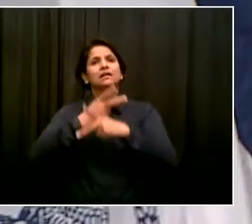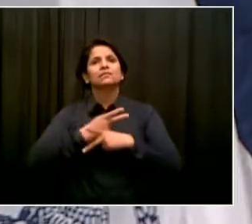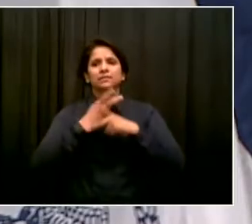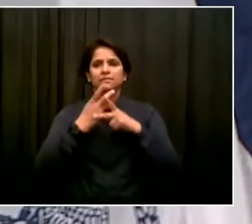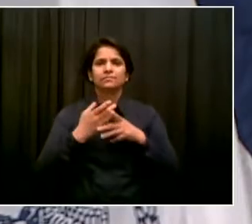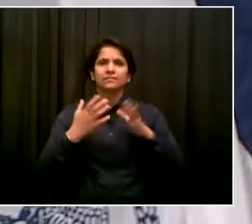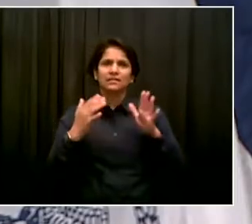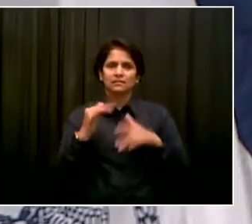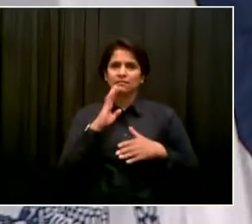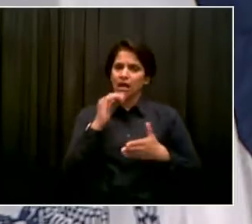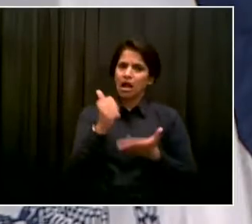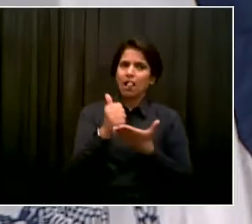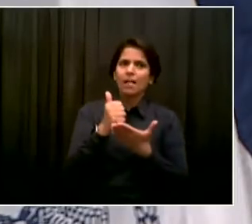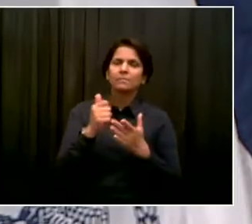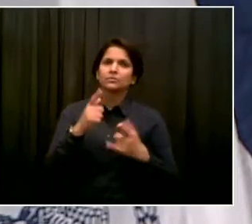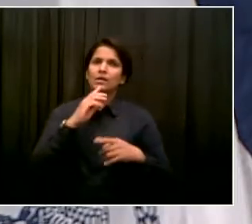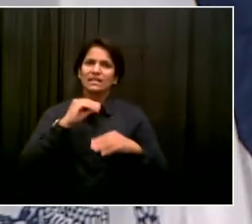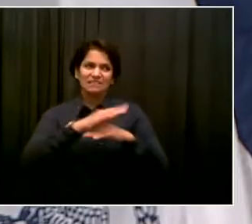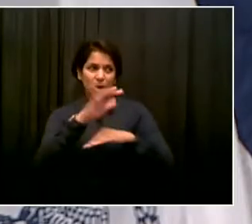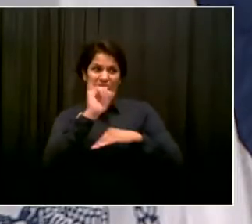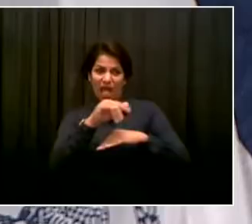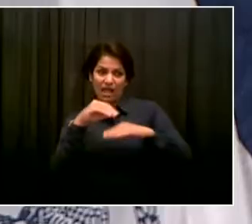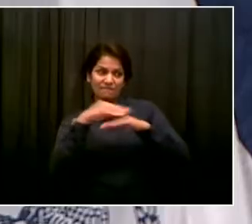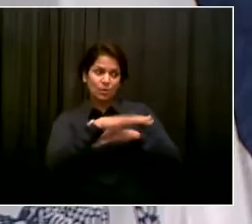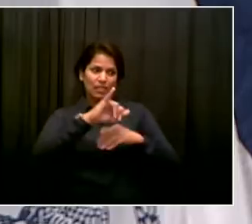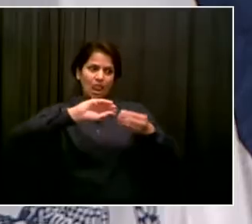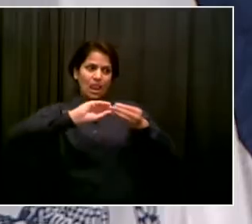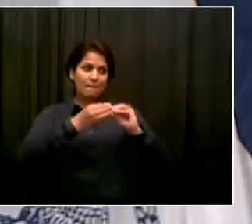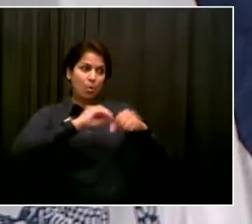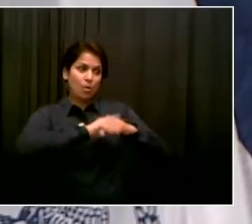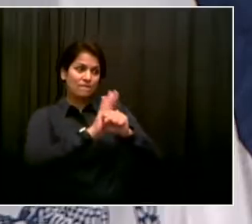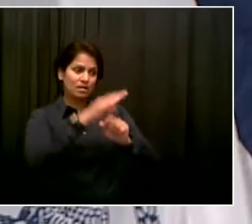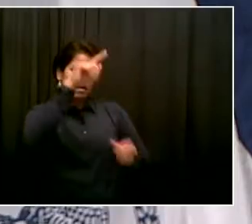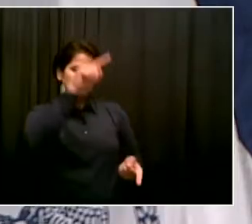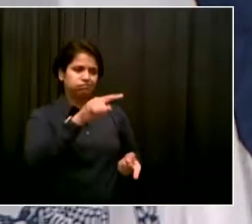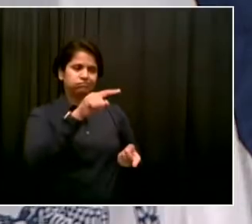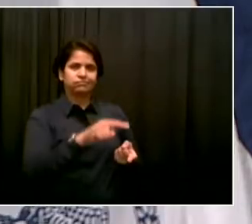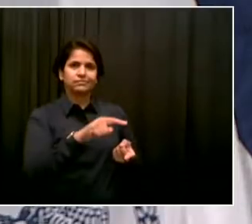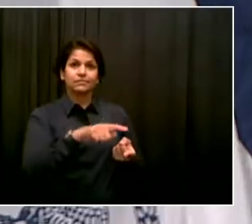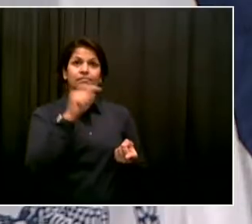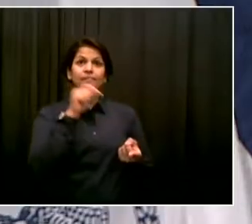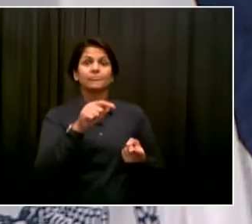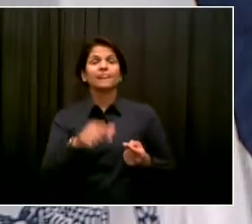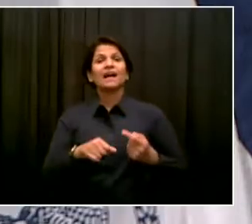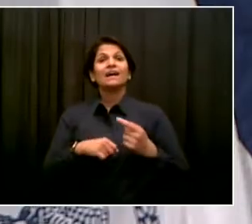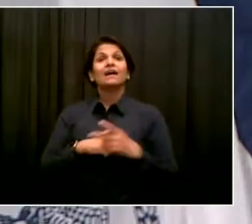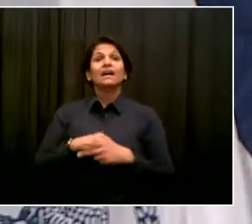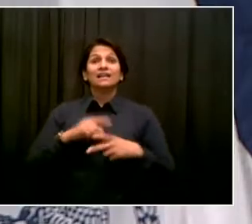DISTANCING. PEOPLE ARE STILL BEING SMARTND A CAUTIOUS AND THAT'S HEPLING US. ANDHE TN ALL OF THE